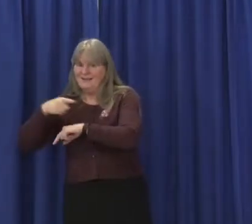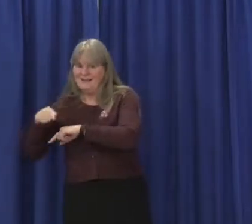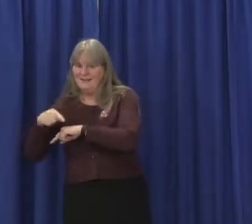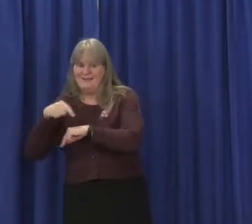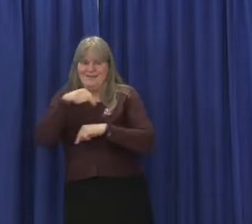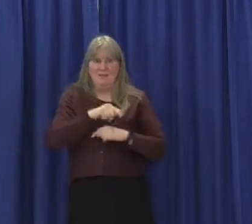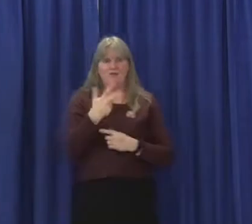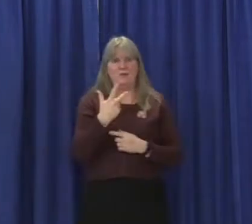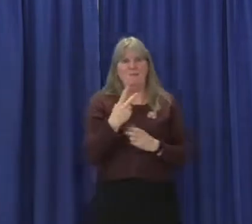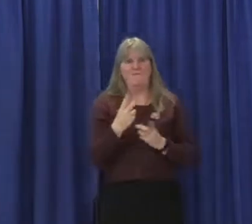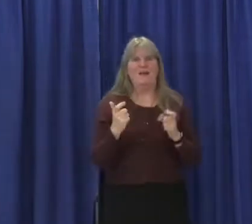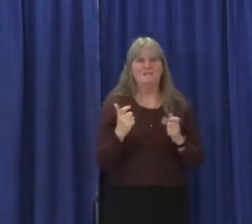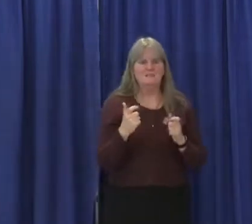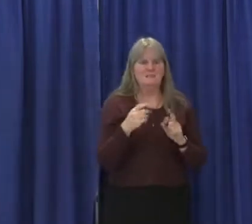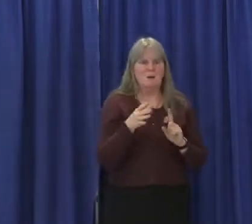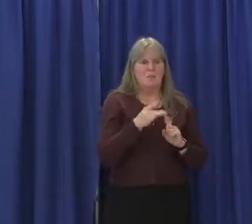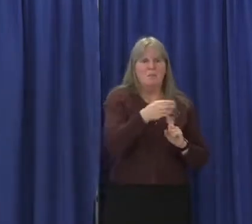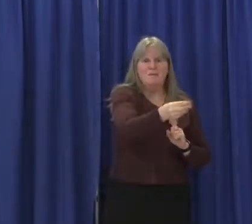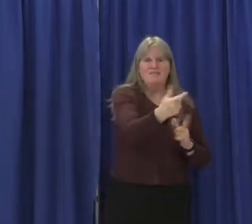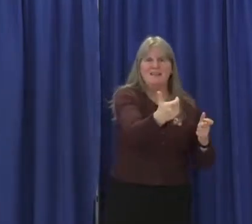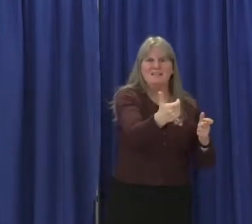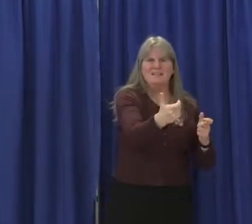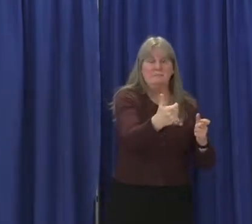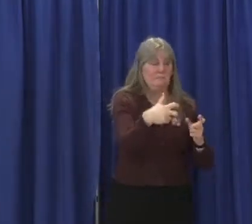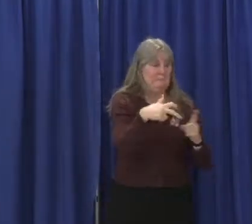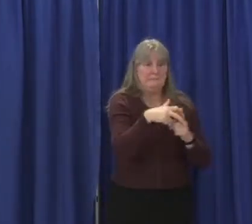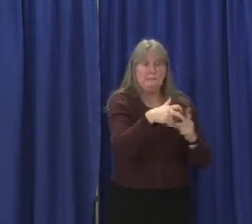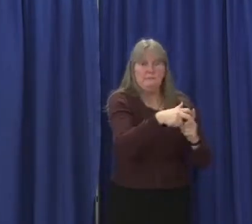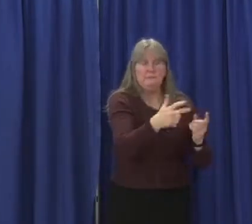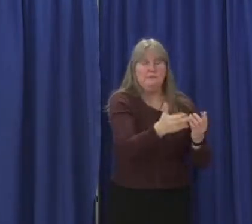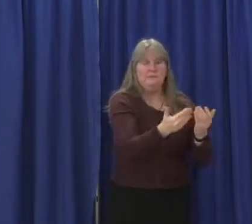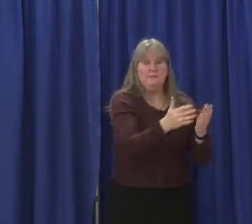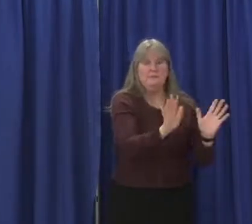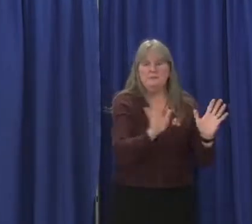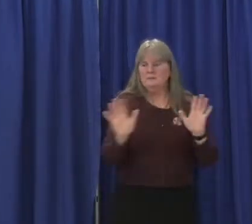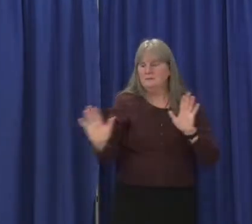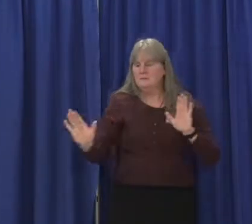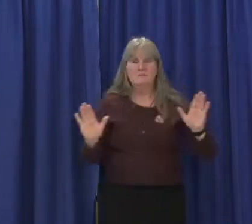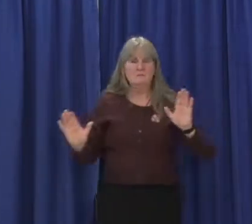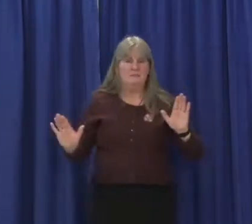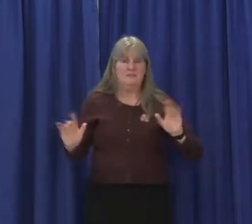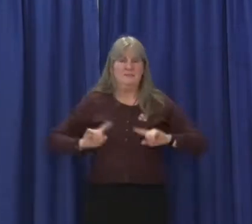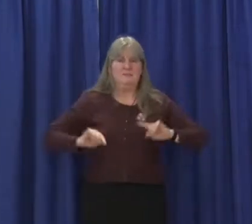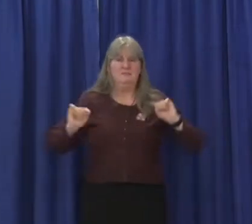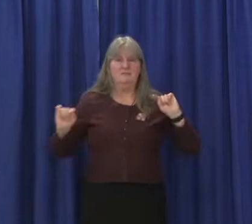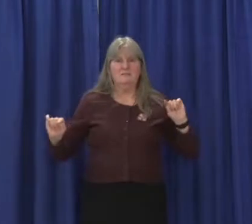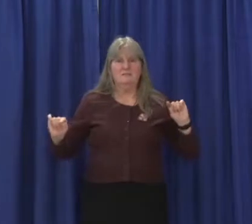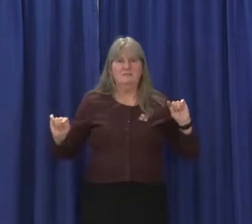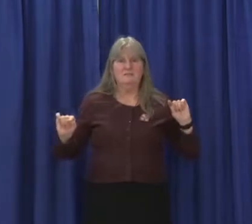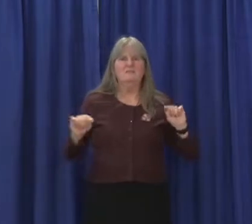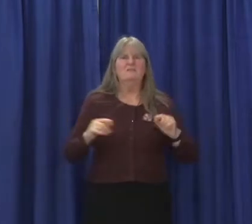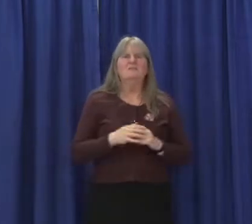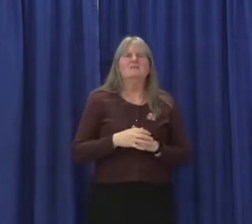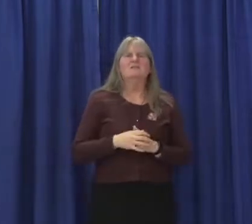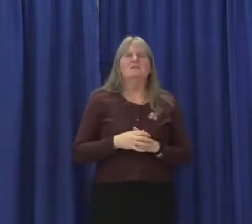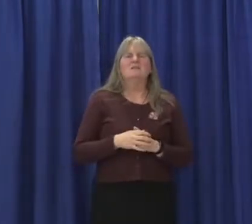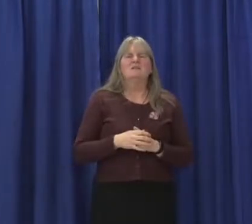So it is a very quick moving variant, and what that means is that surveillance based on